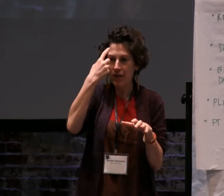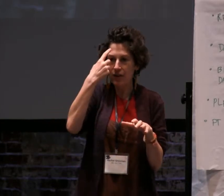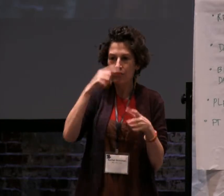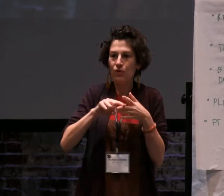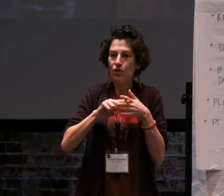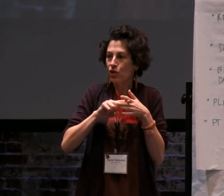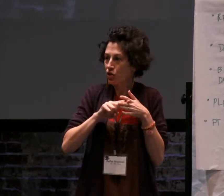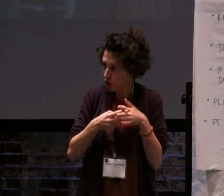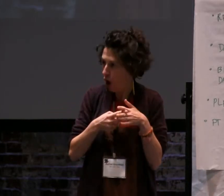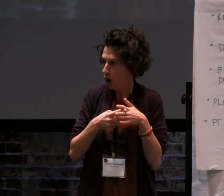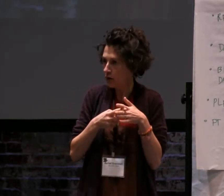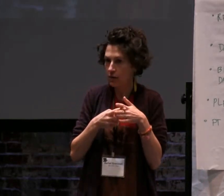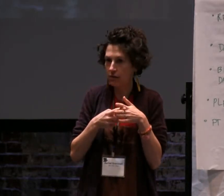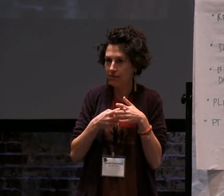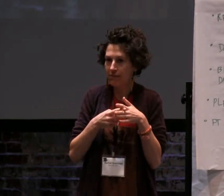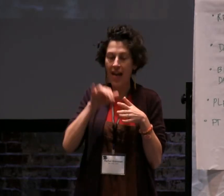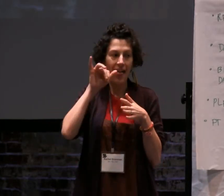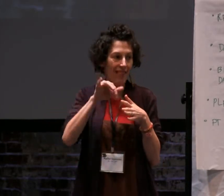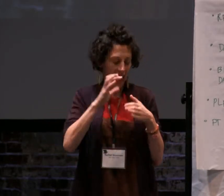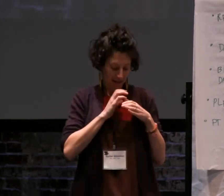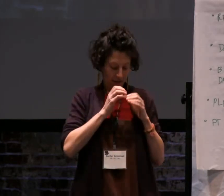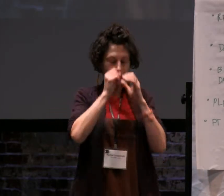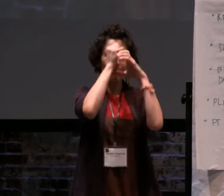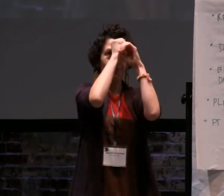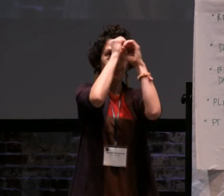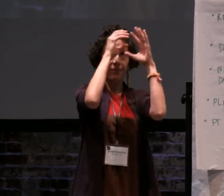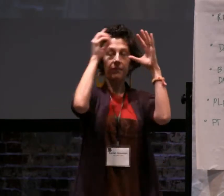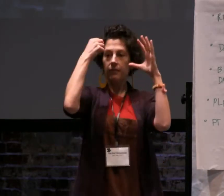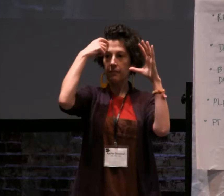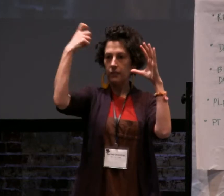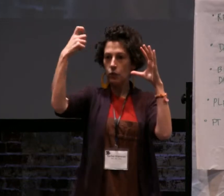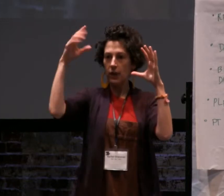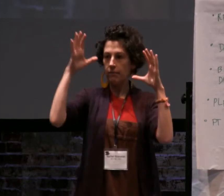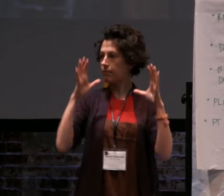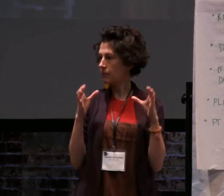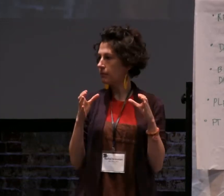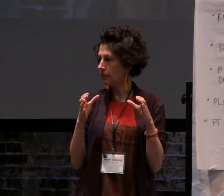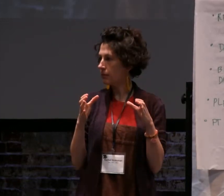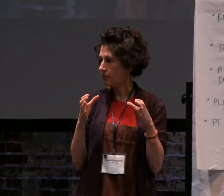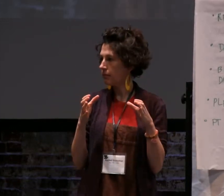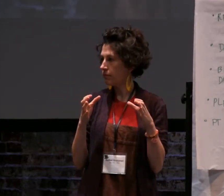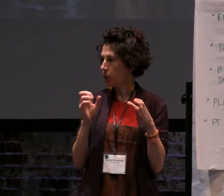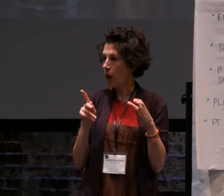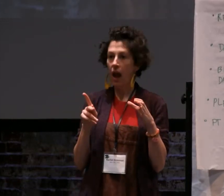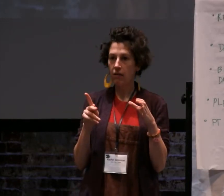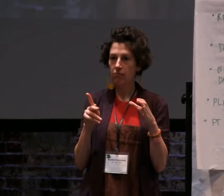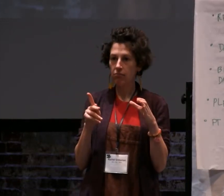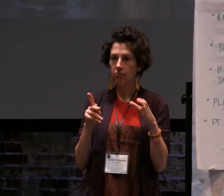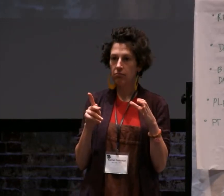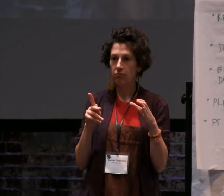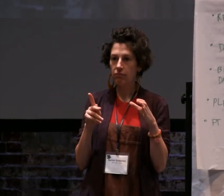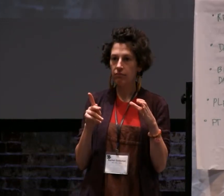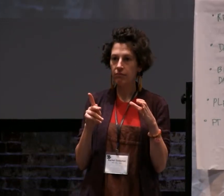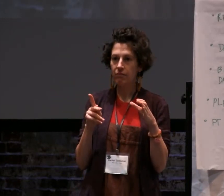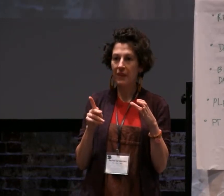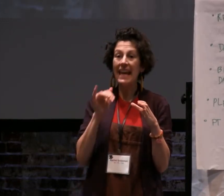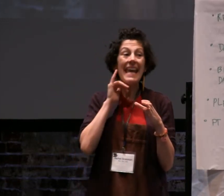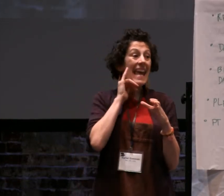We're here to support the forward movement of your action work. We're here to help you manifest some of those dreams. We're the supporters.